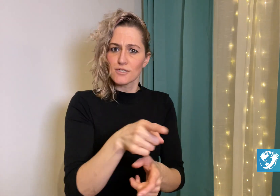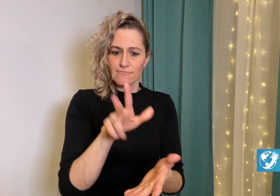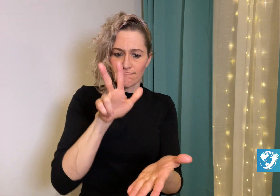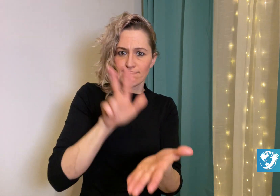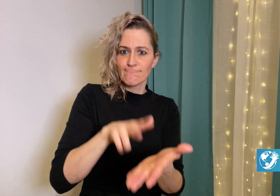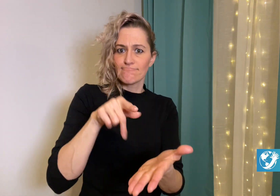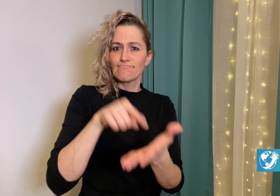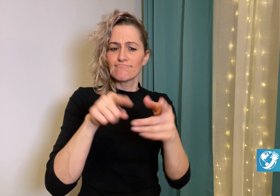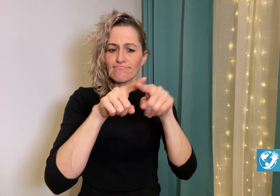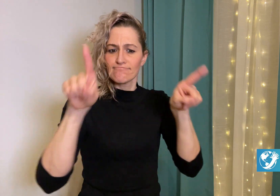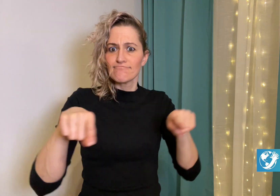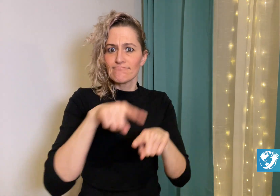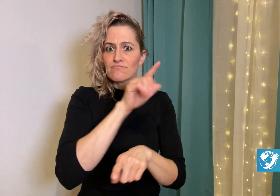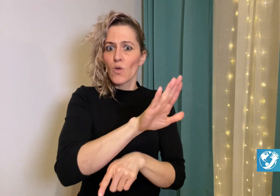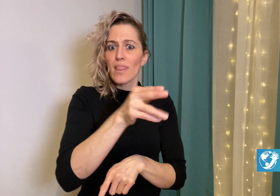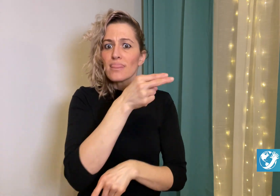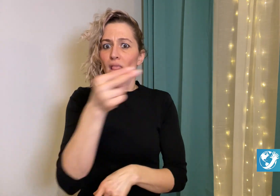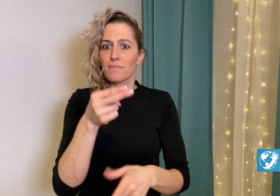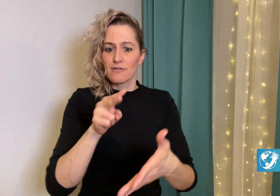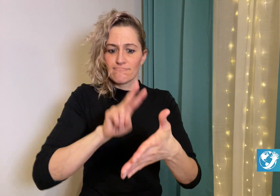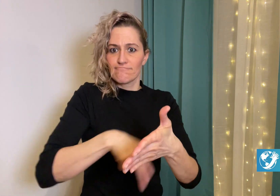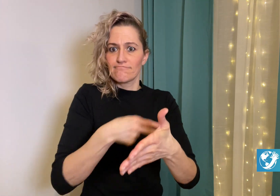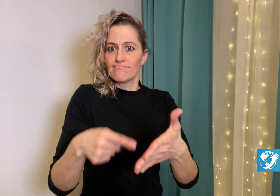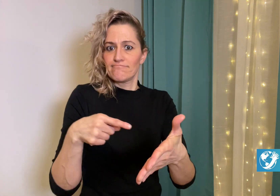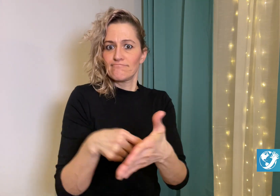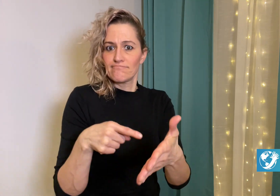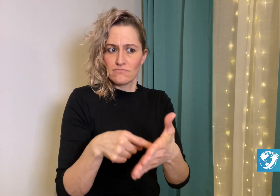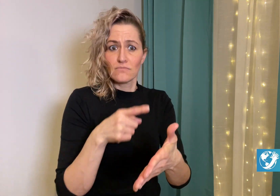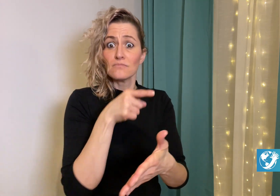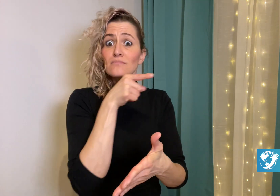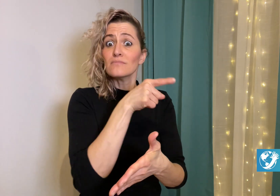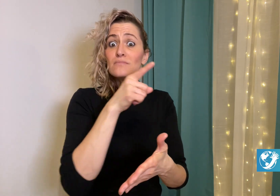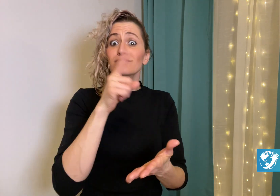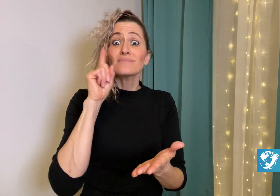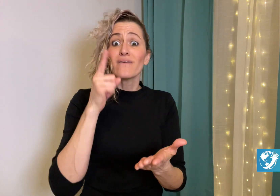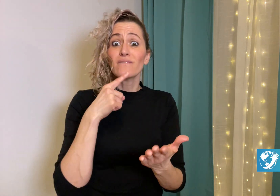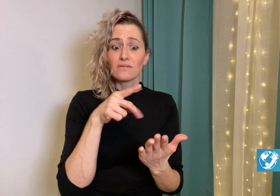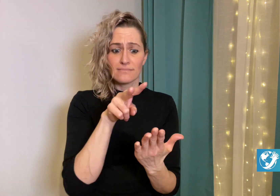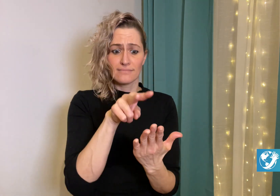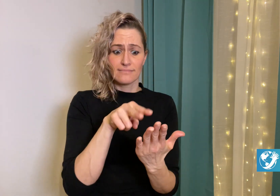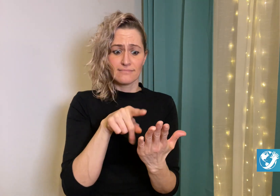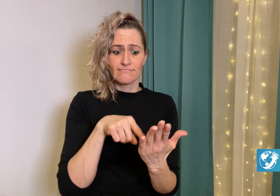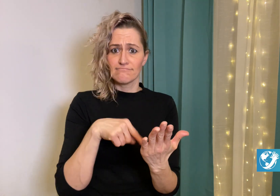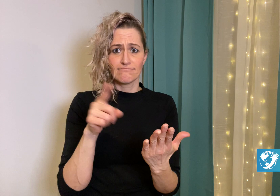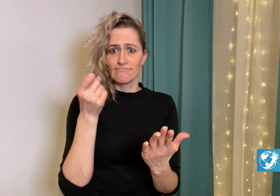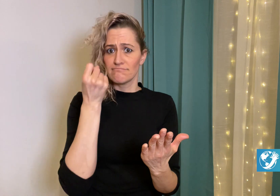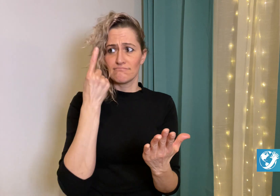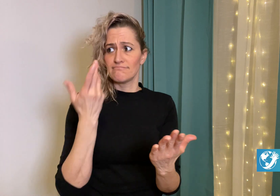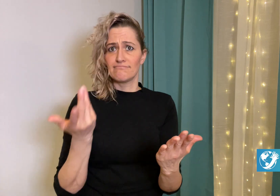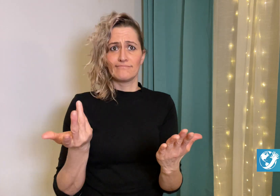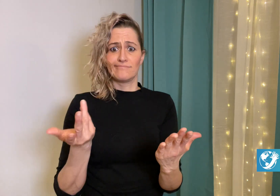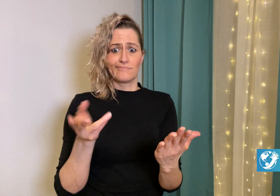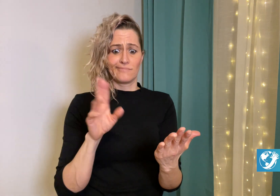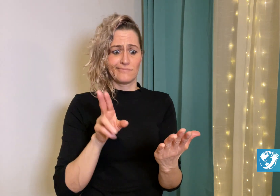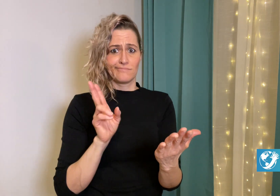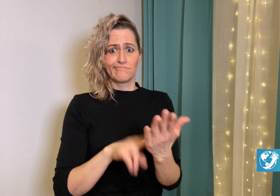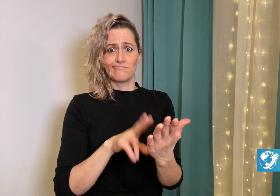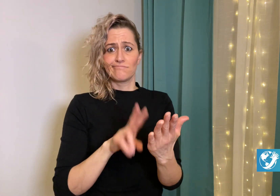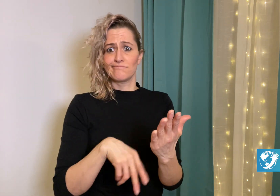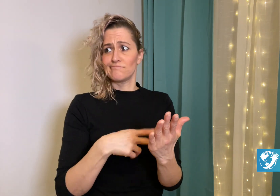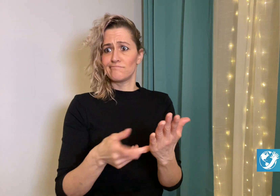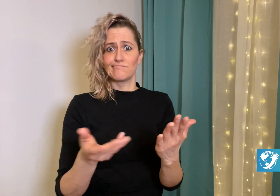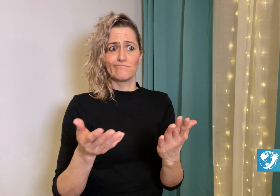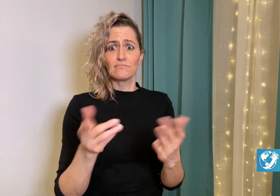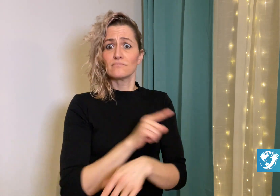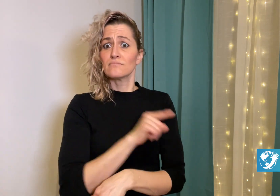by police into signing a document that he did not understand,